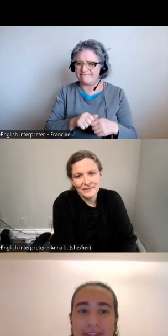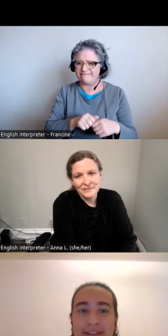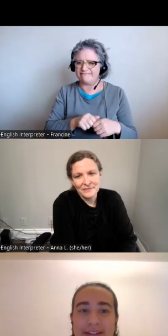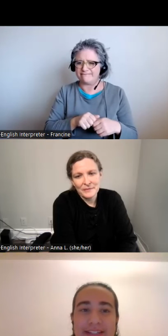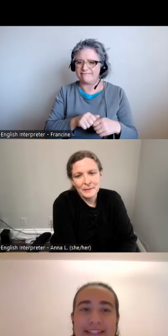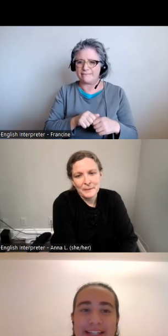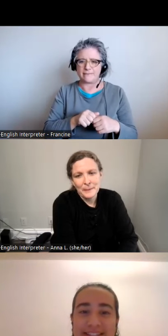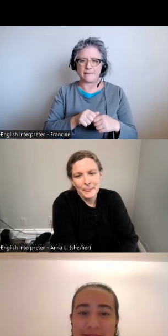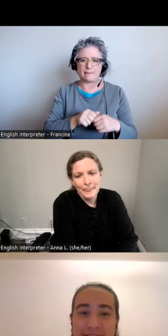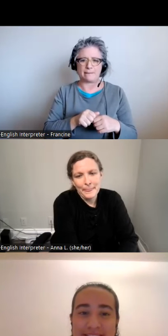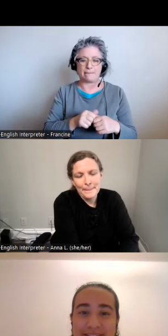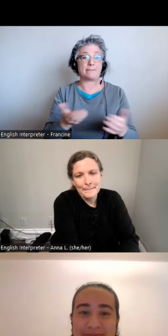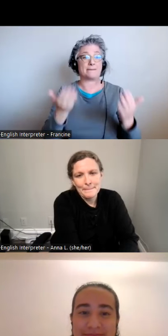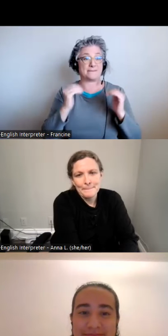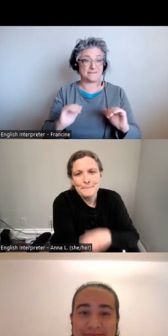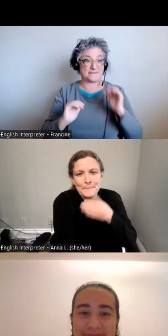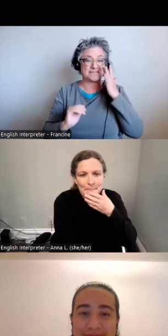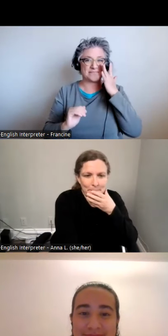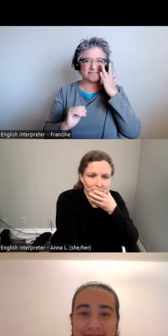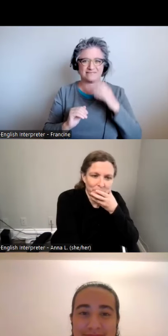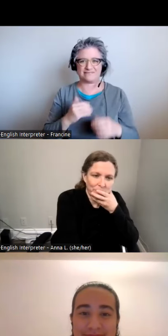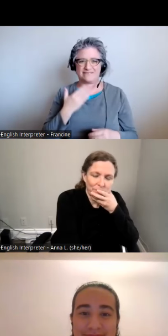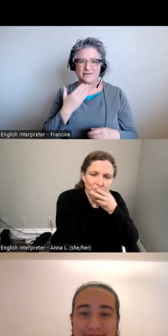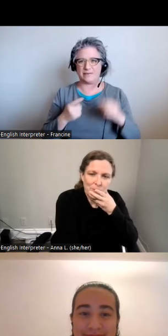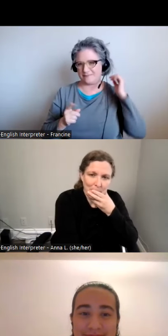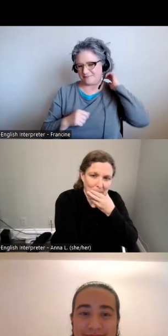Lastly, our cart captionist is from is came from Chs, who unfortunately is not here